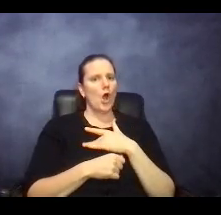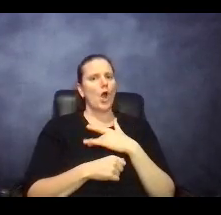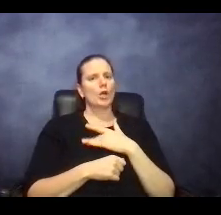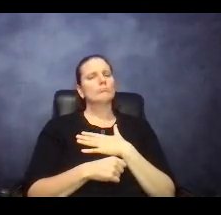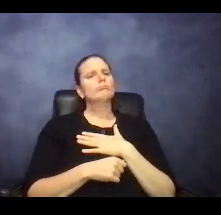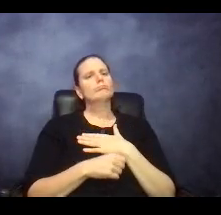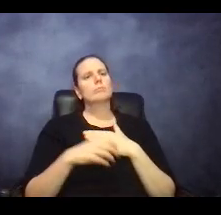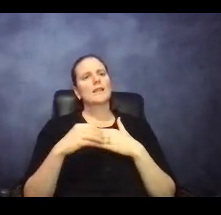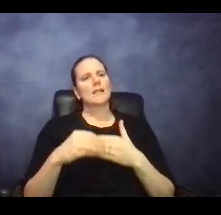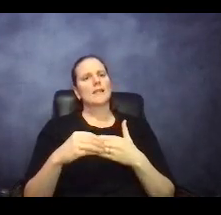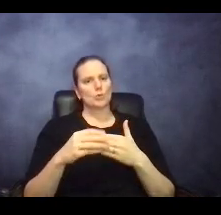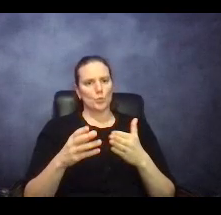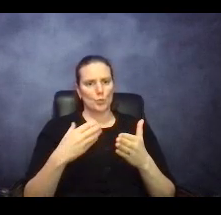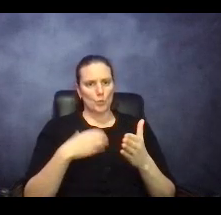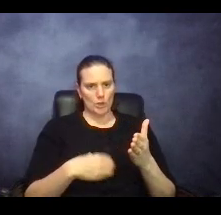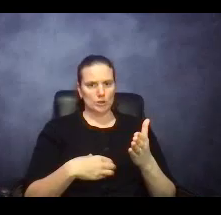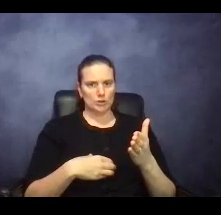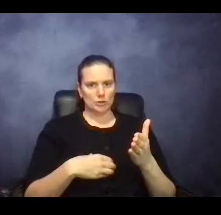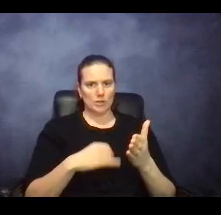and that she had wished she had had you for her, your,